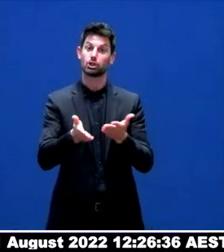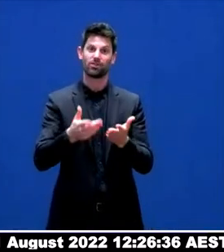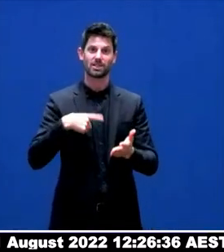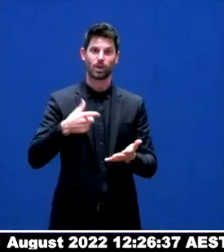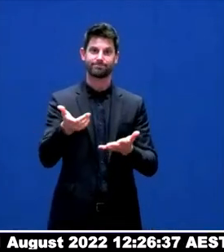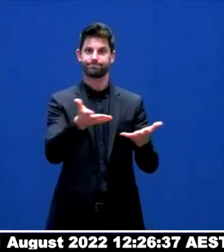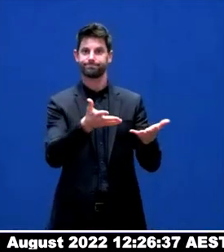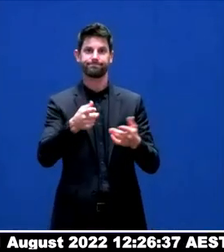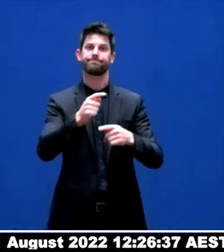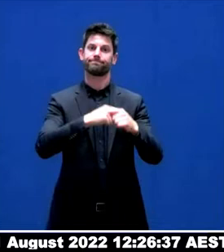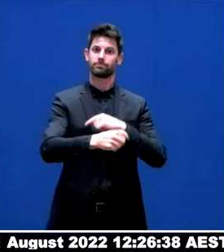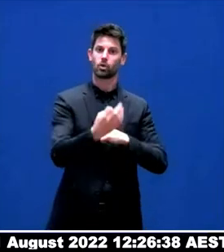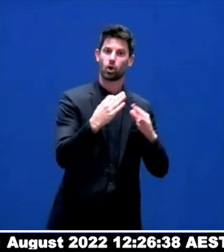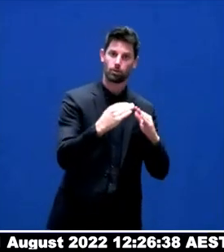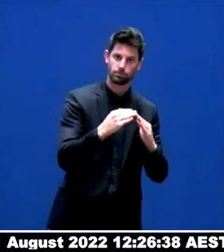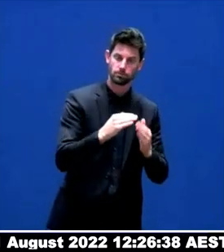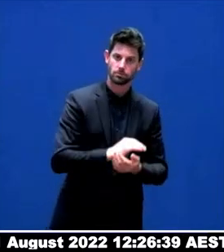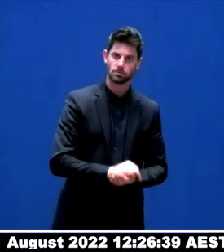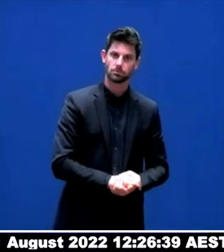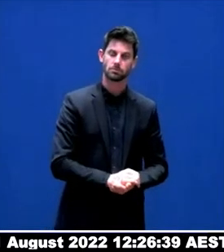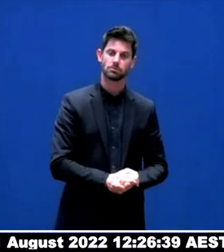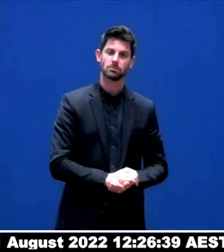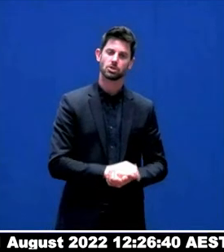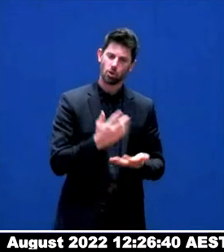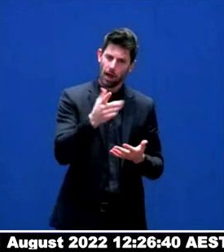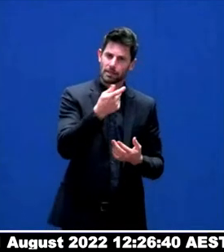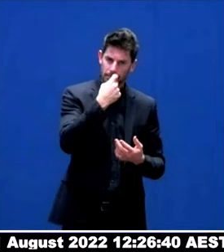So, I think it's fair to say that, isn't it, that there is a few references to disability